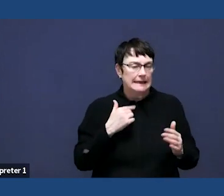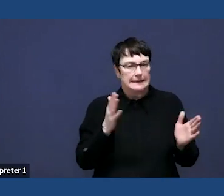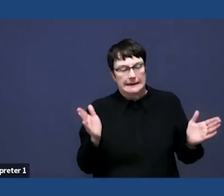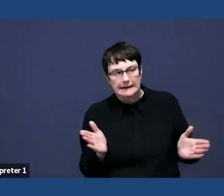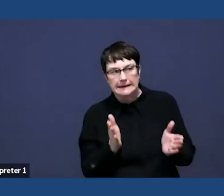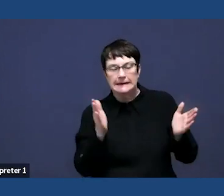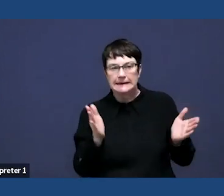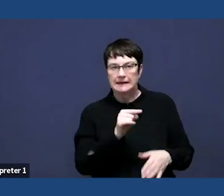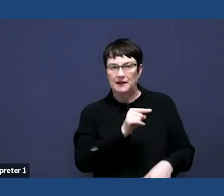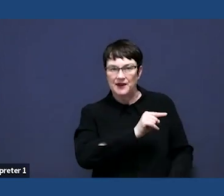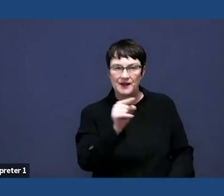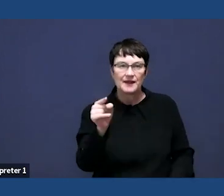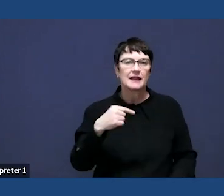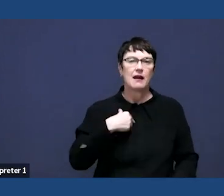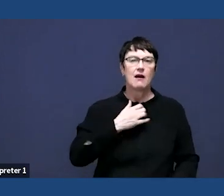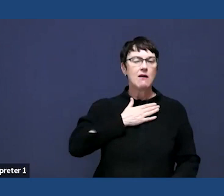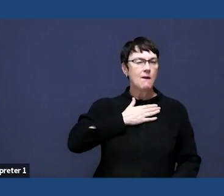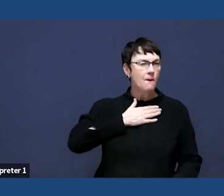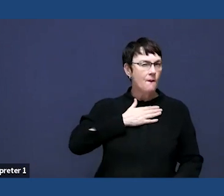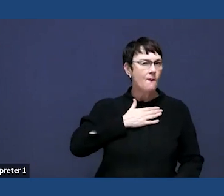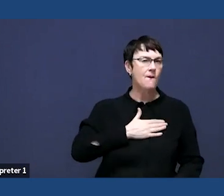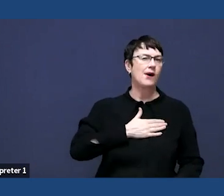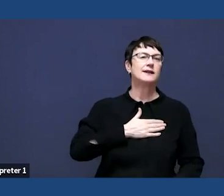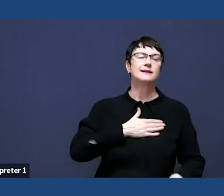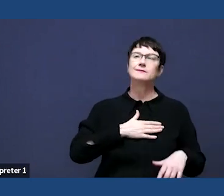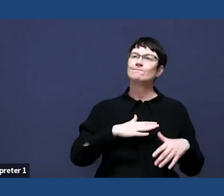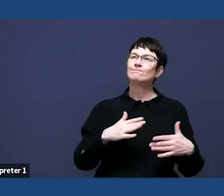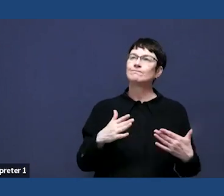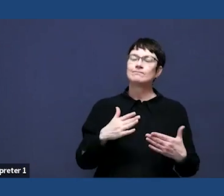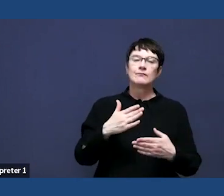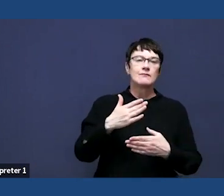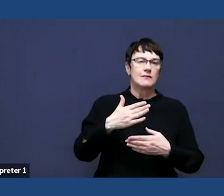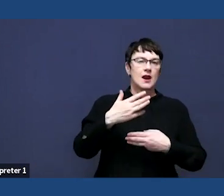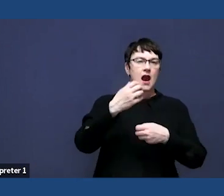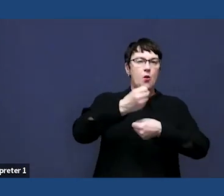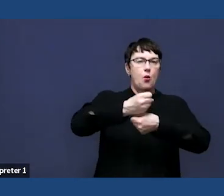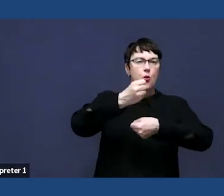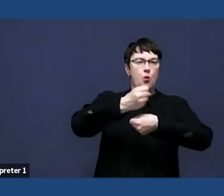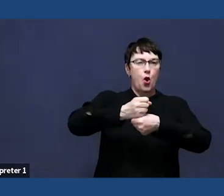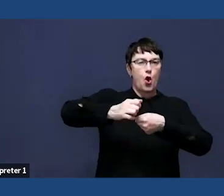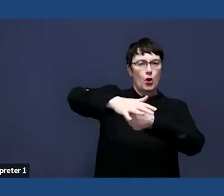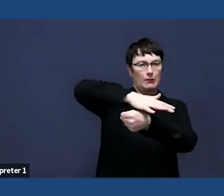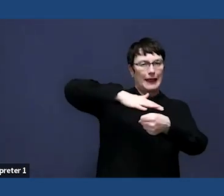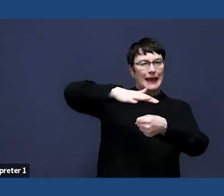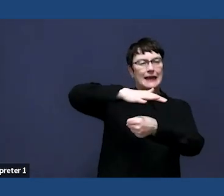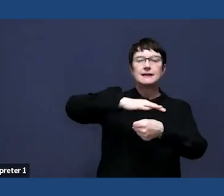workplace accessibility and inclusion. And these strategies are beneficial for older people.